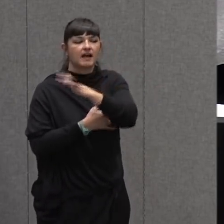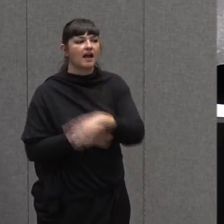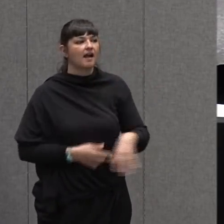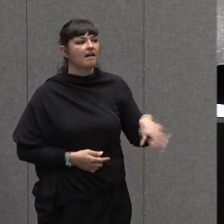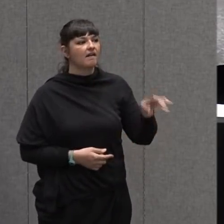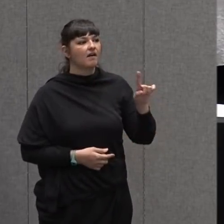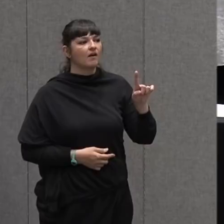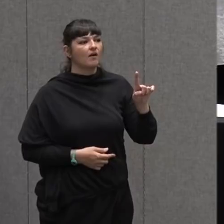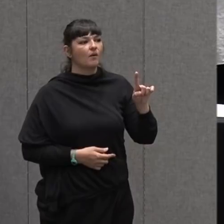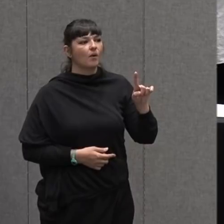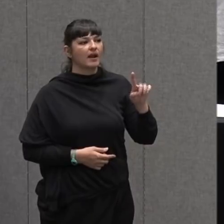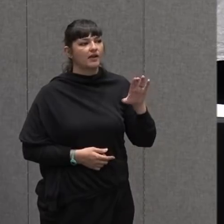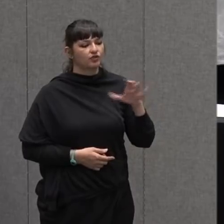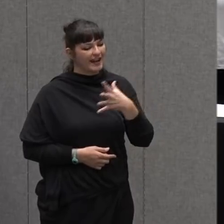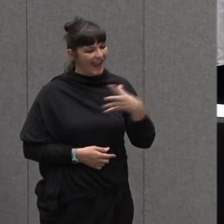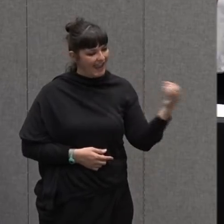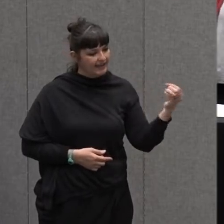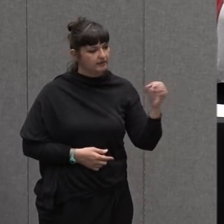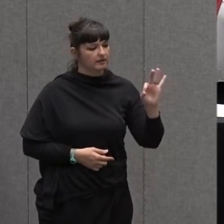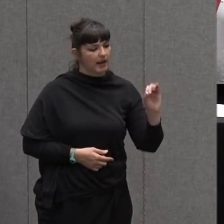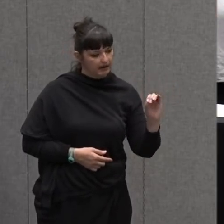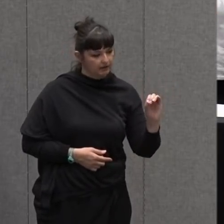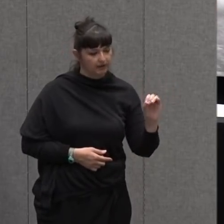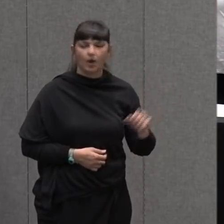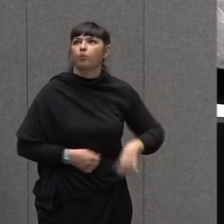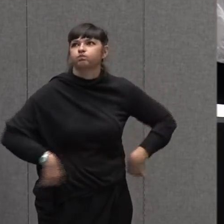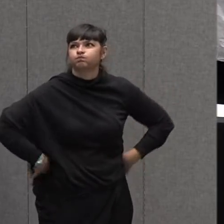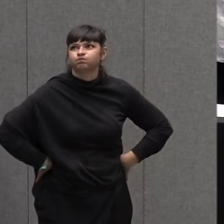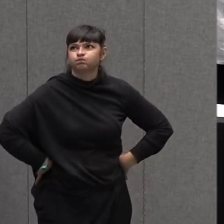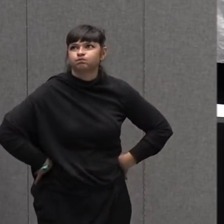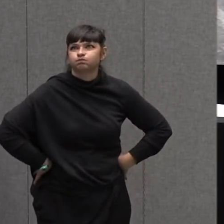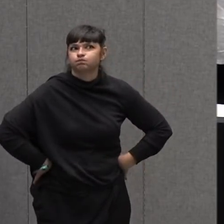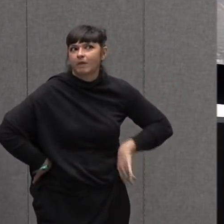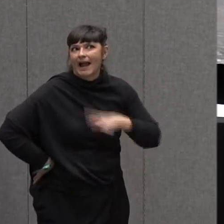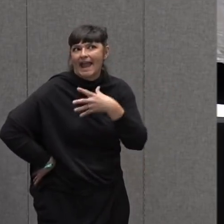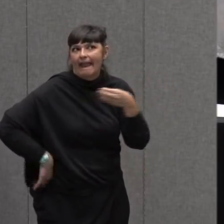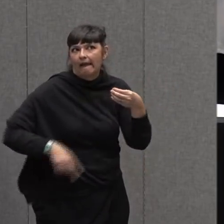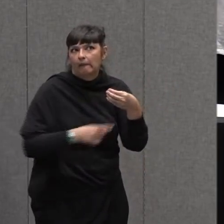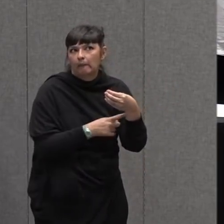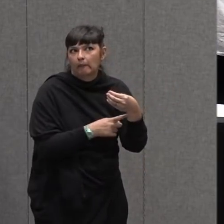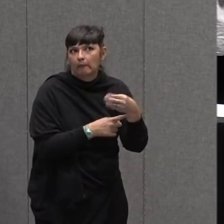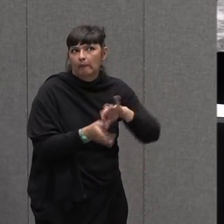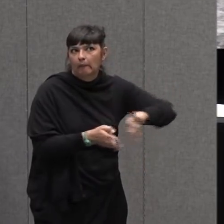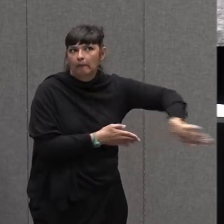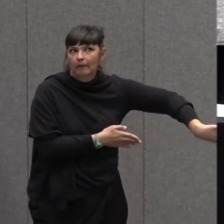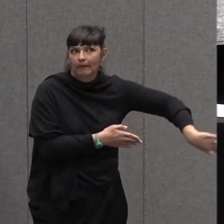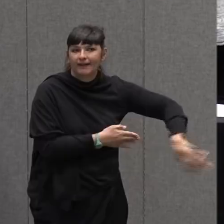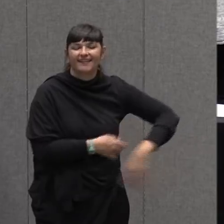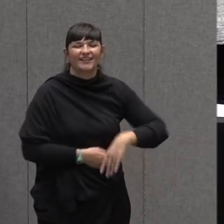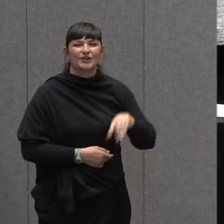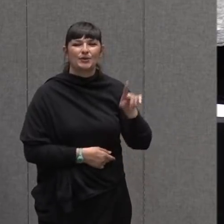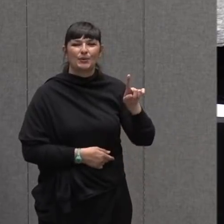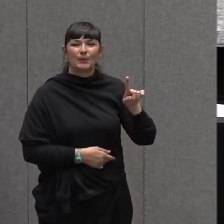Did I say "and", 190. Thank you for catching me on that one. And this time, we're gonna snap our fingers.